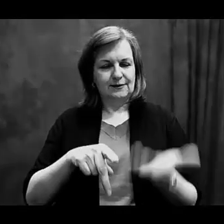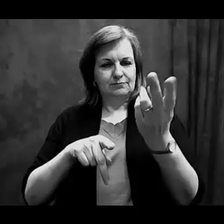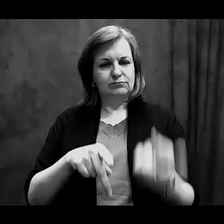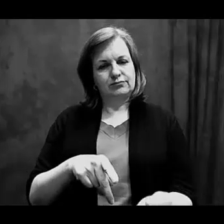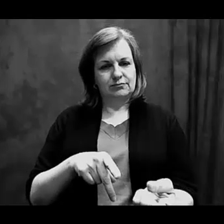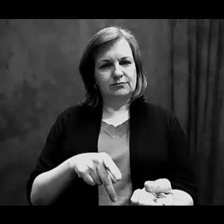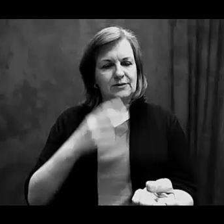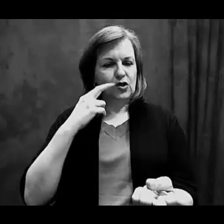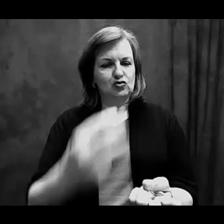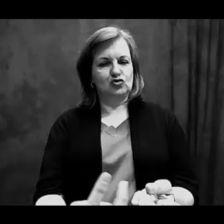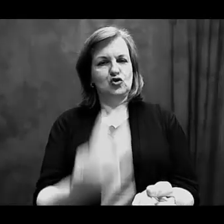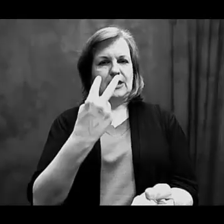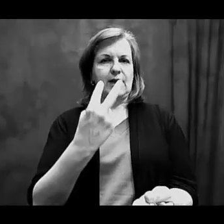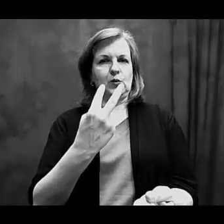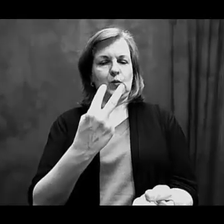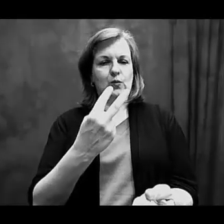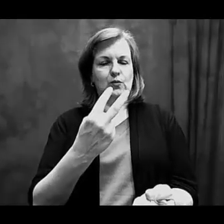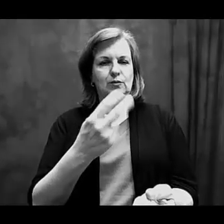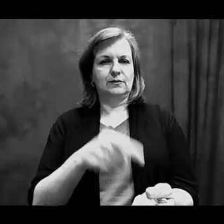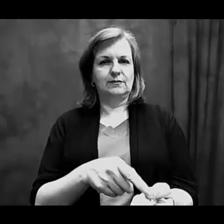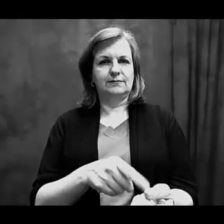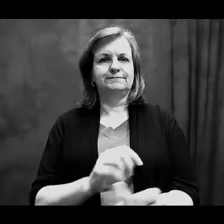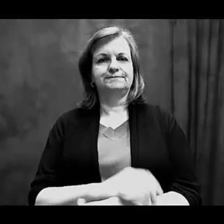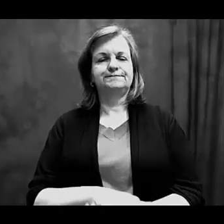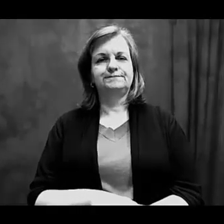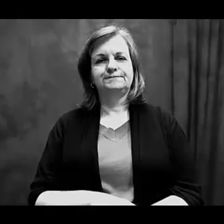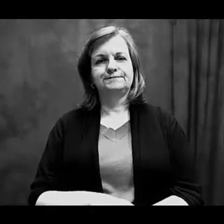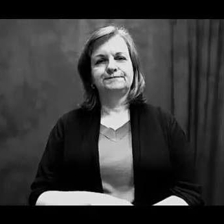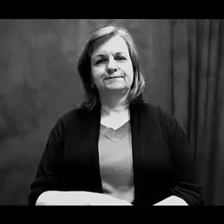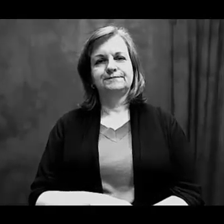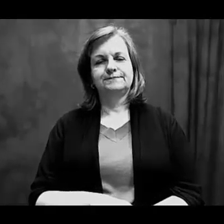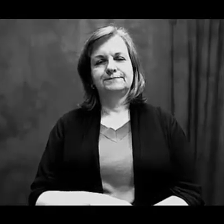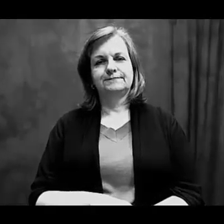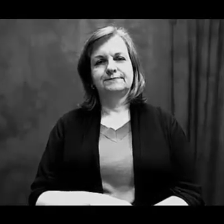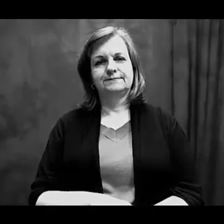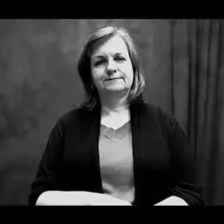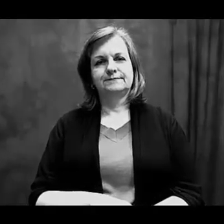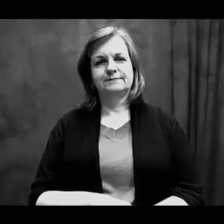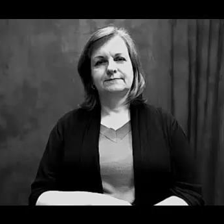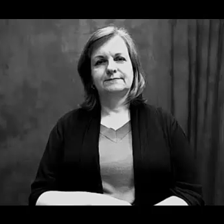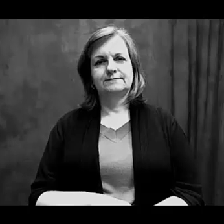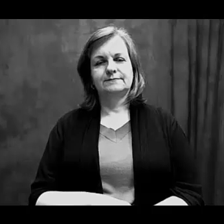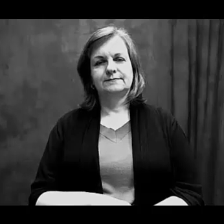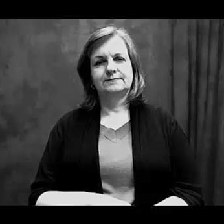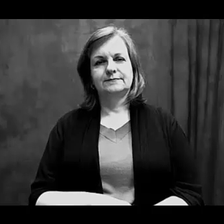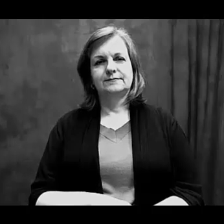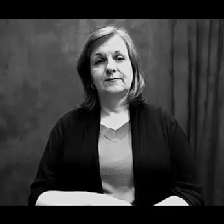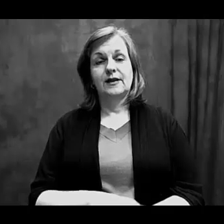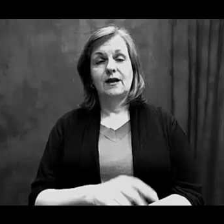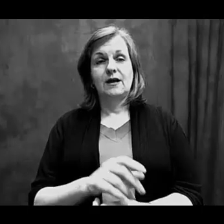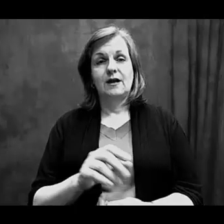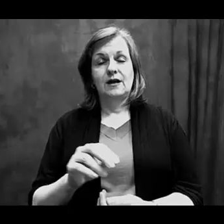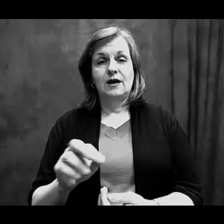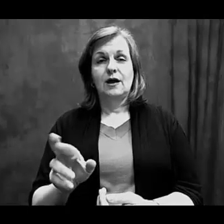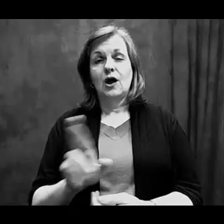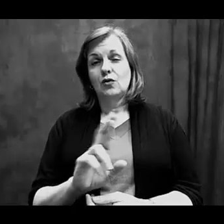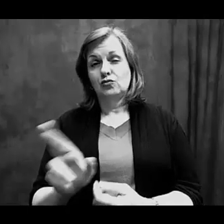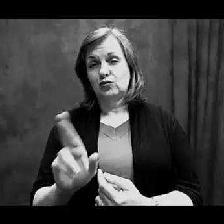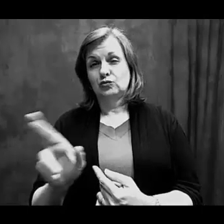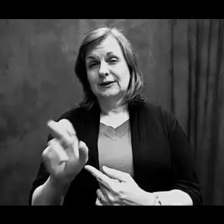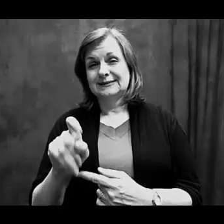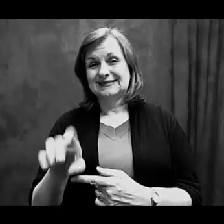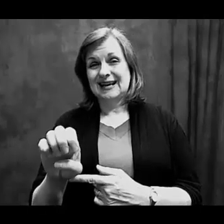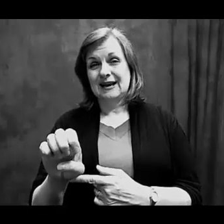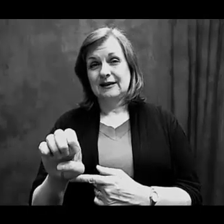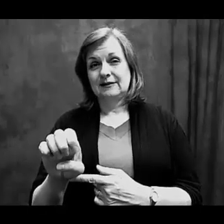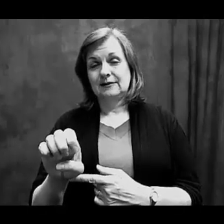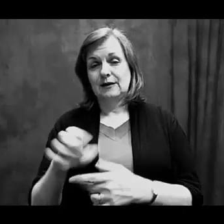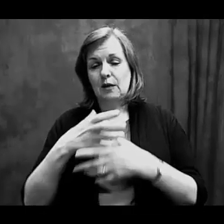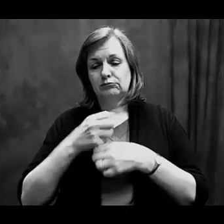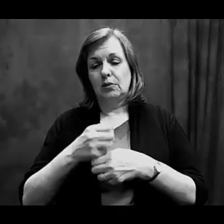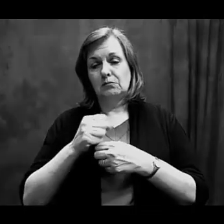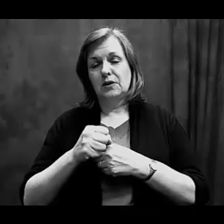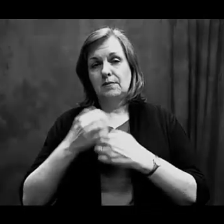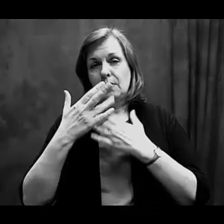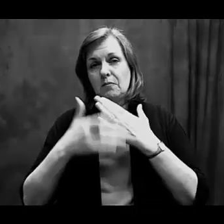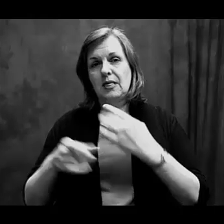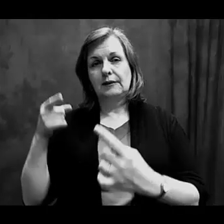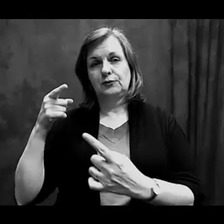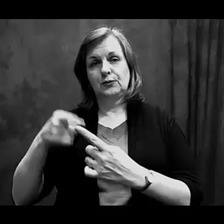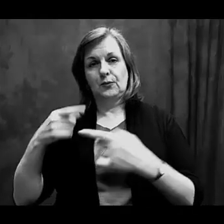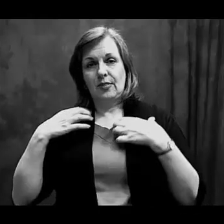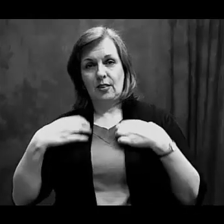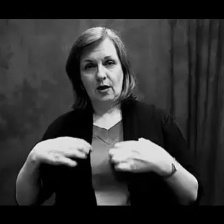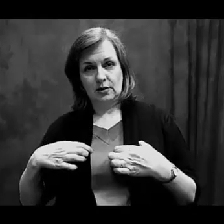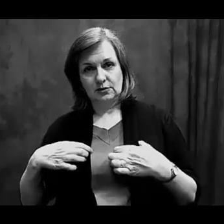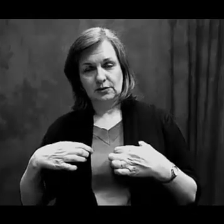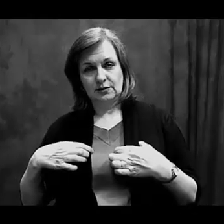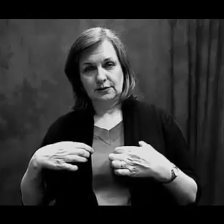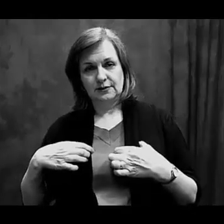but this is like you're looking down on someone that slaying facing up at you -- and this is the left side of the body